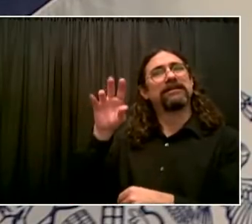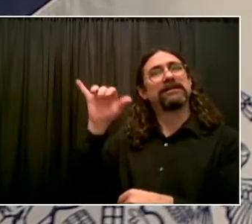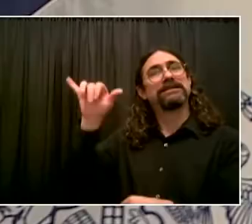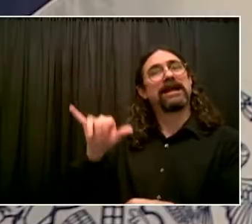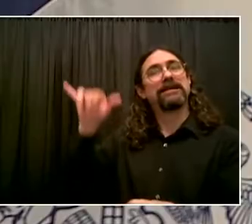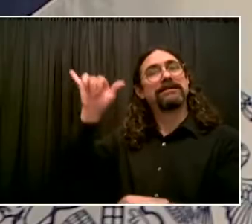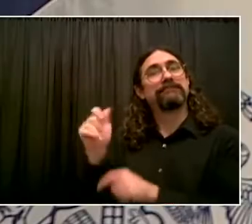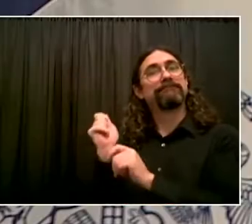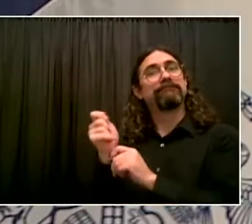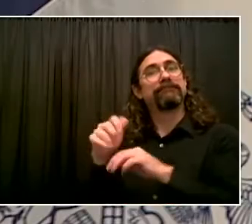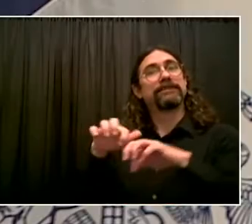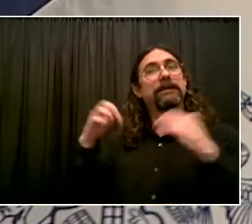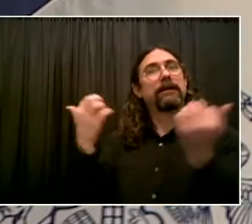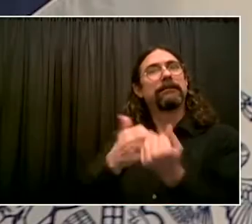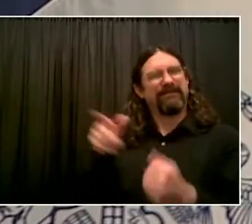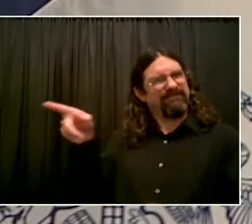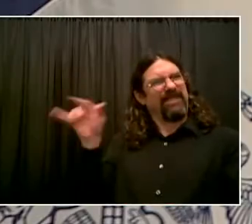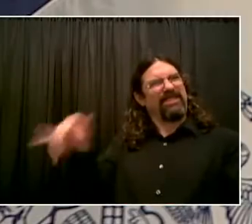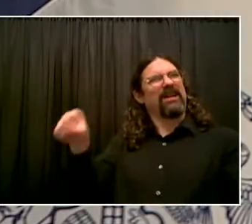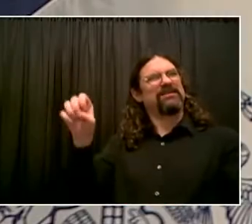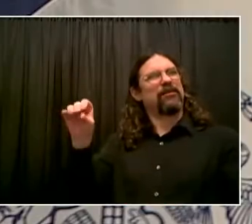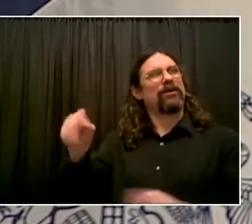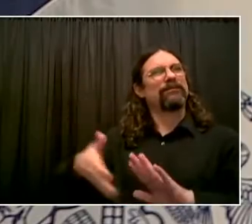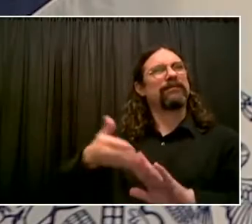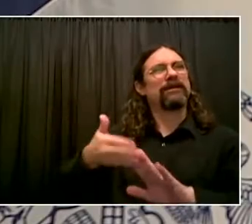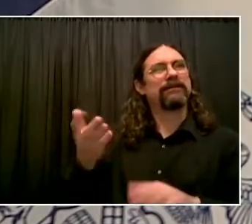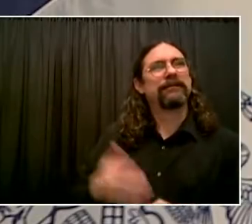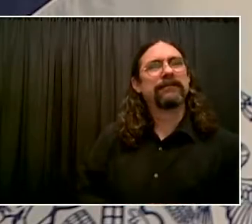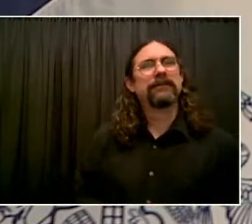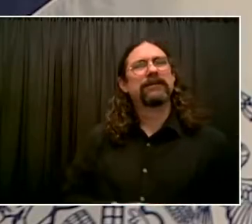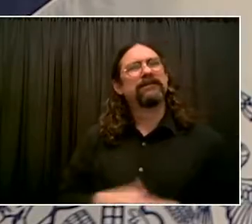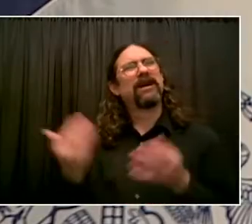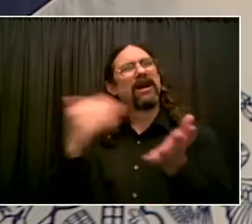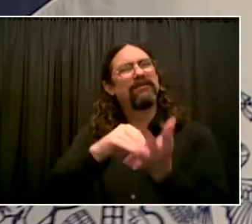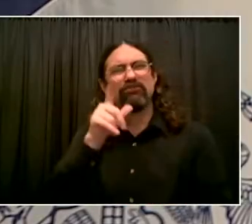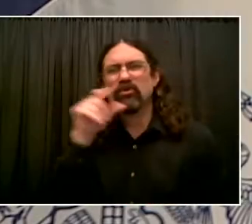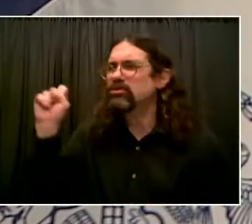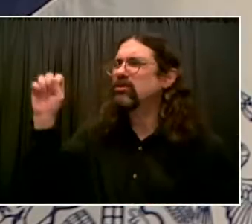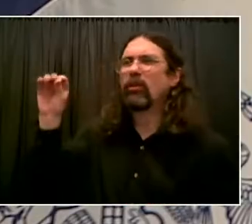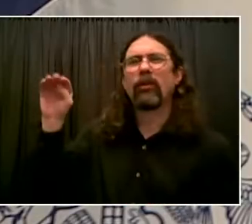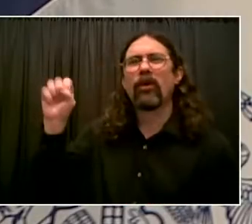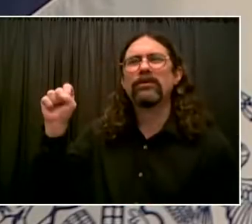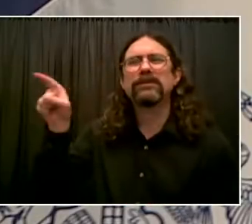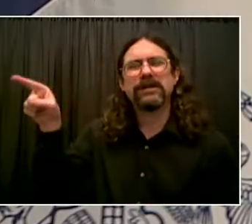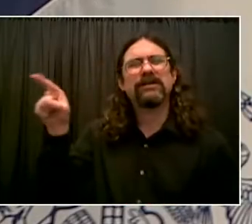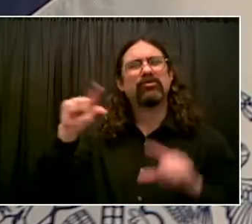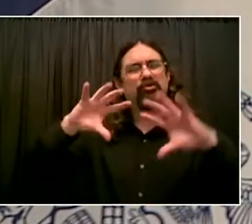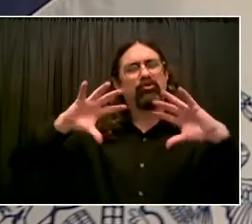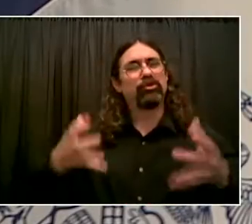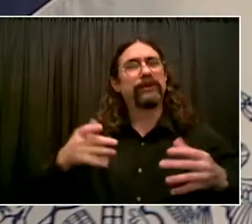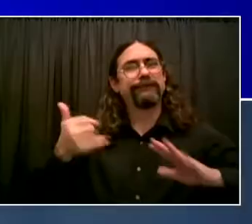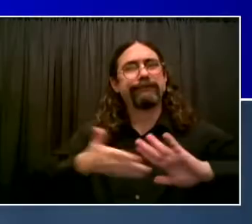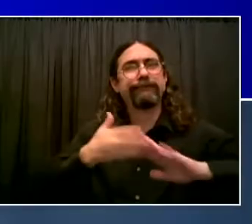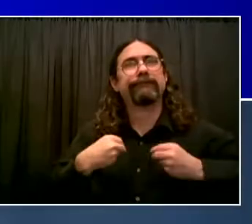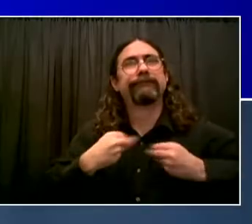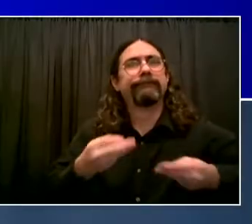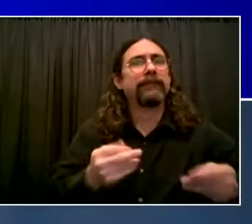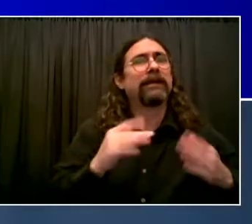PRODUCERS OF AND BY AND FOR THE COMMUNITY. THEY HAVE BEEN REALLY EXTRAORDINARY